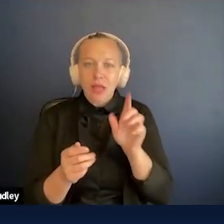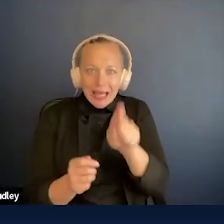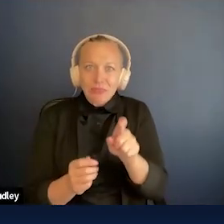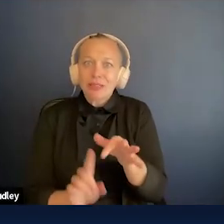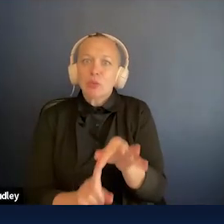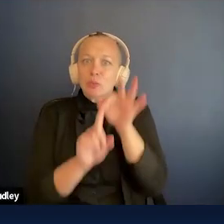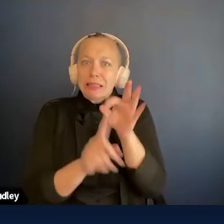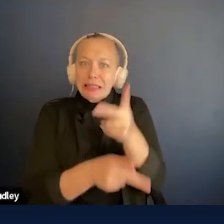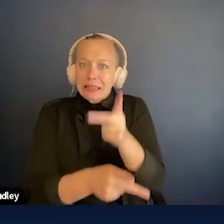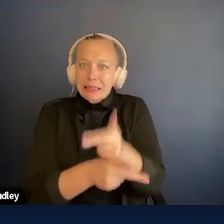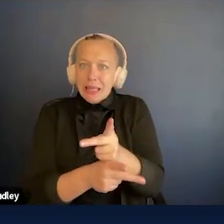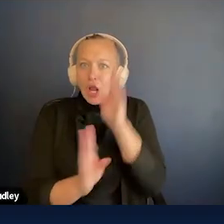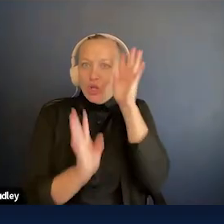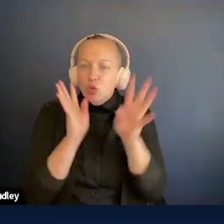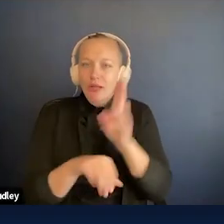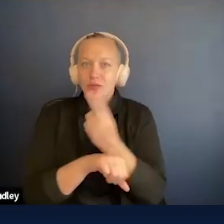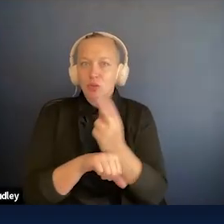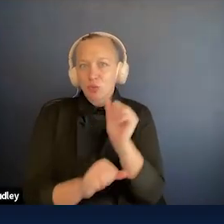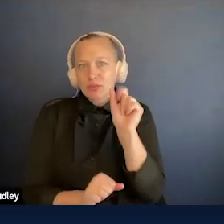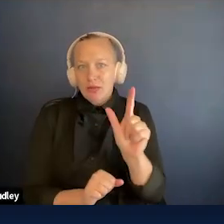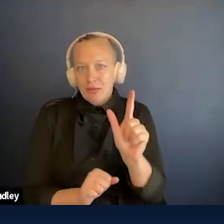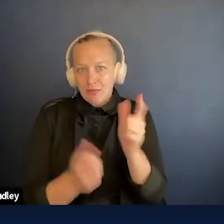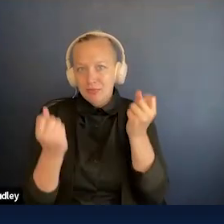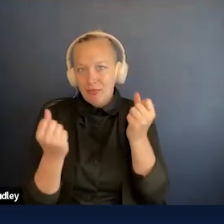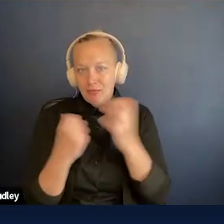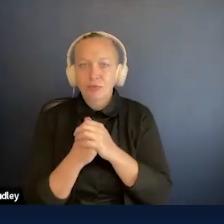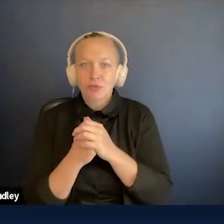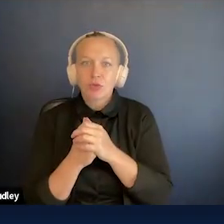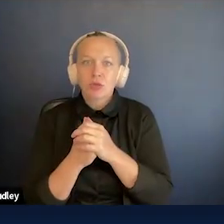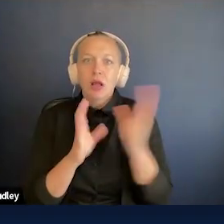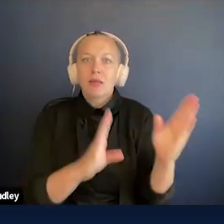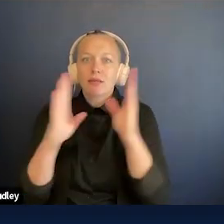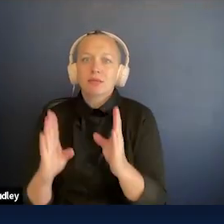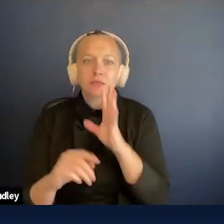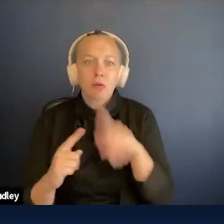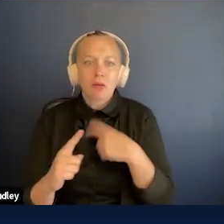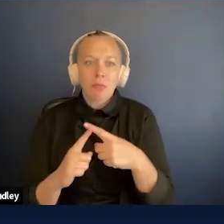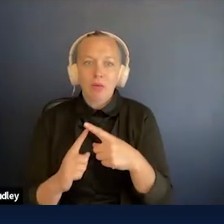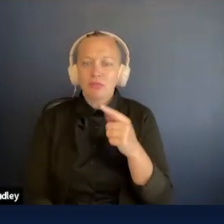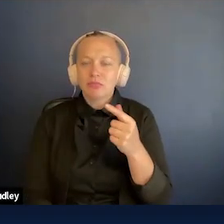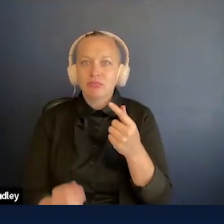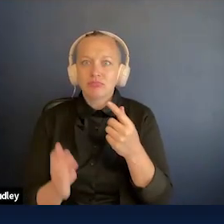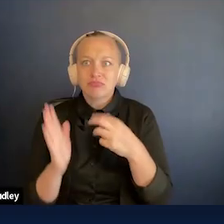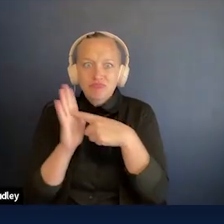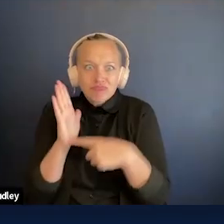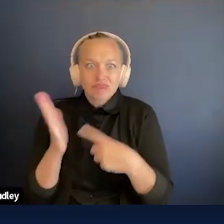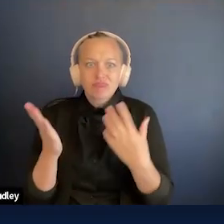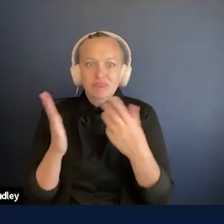And the next column talks about guidelines and recommendations, so what we do about those problems. So we kind of talked about sign language access.